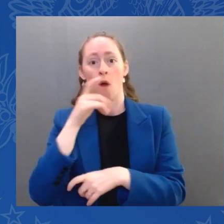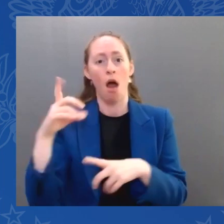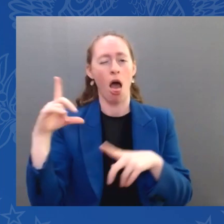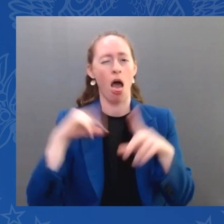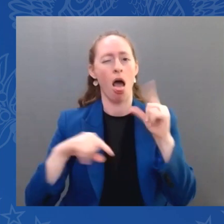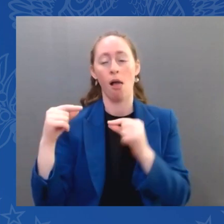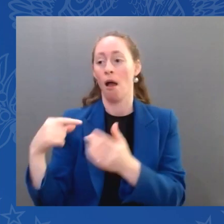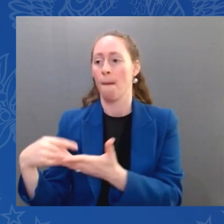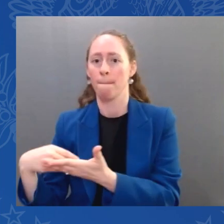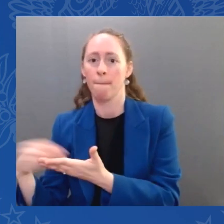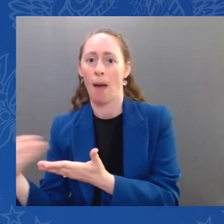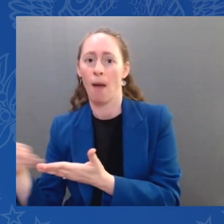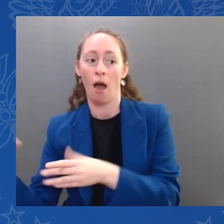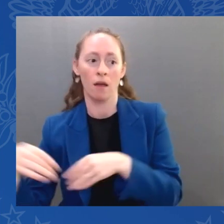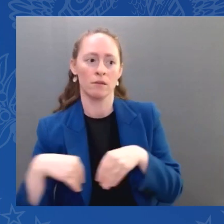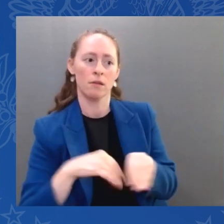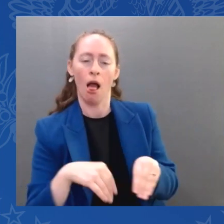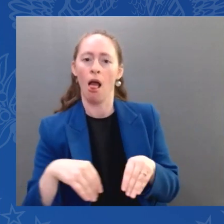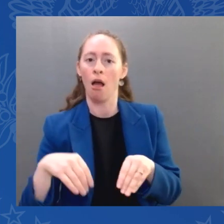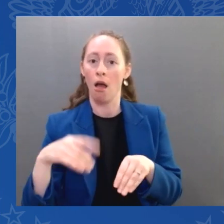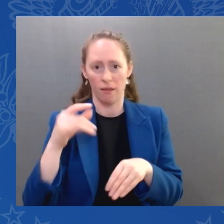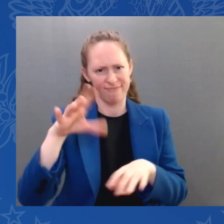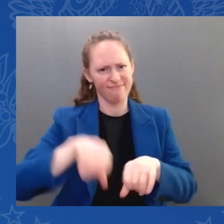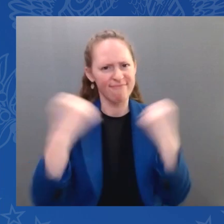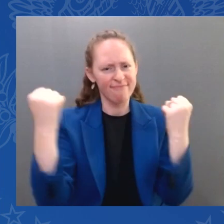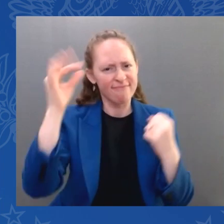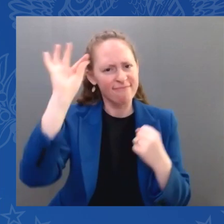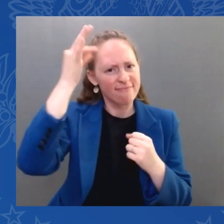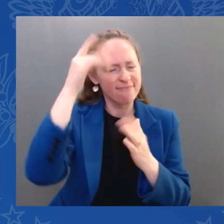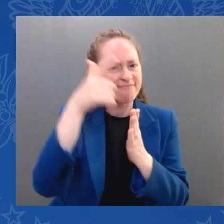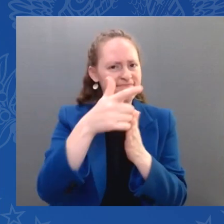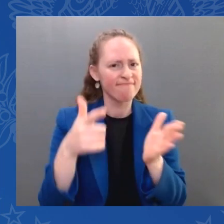It clarifies who needs to register as a federally licensed gun dealer